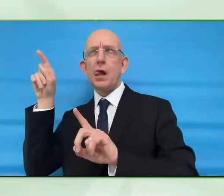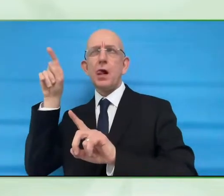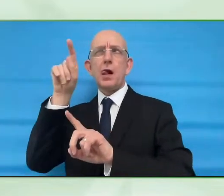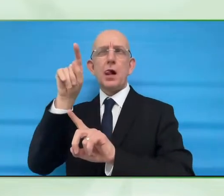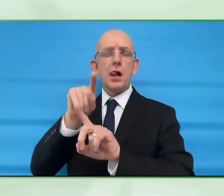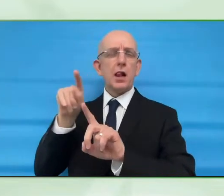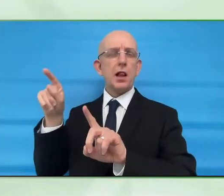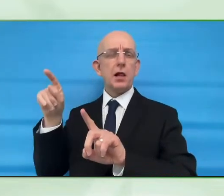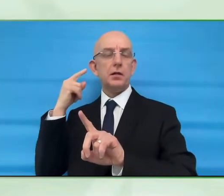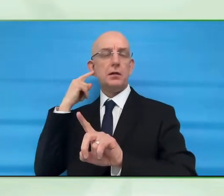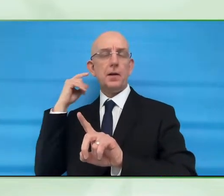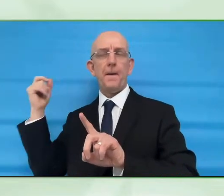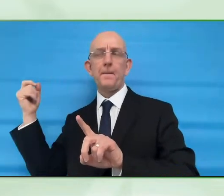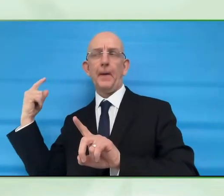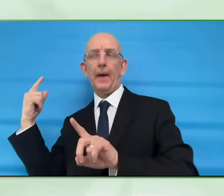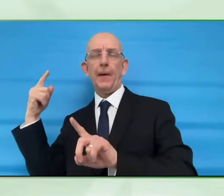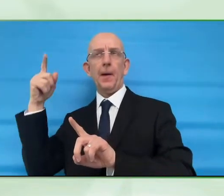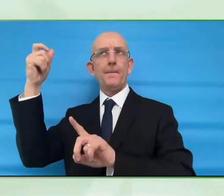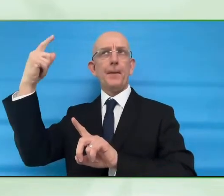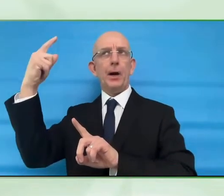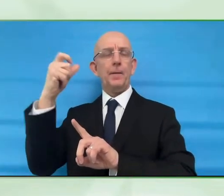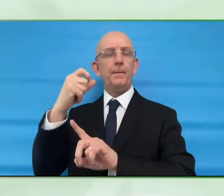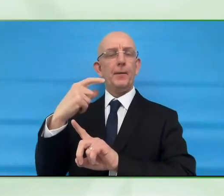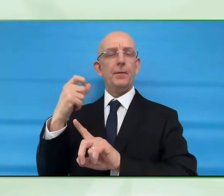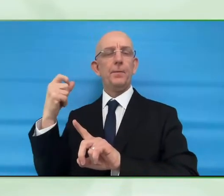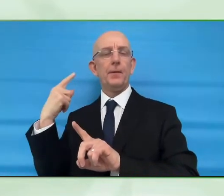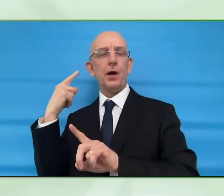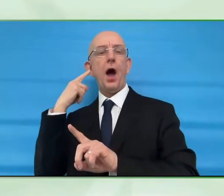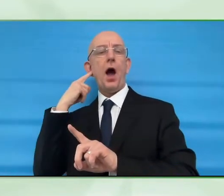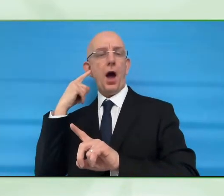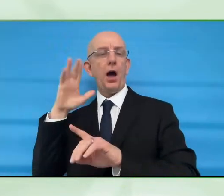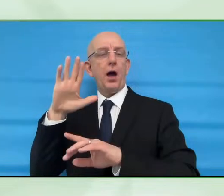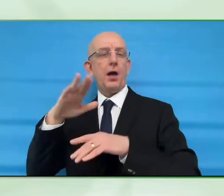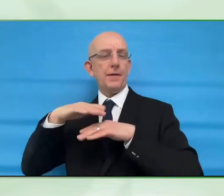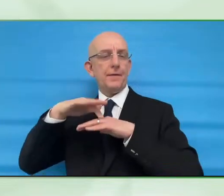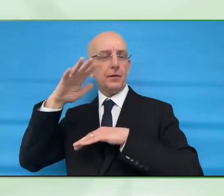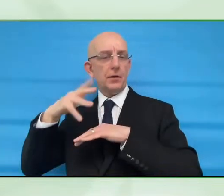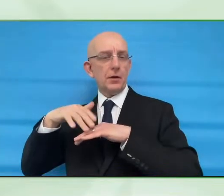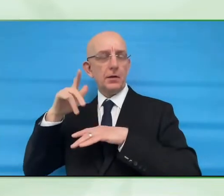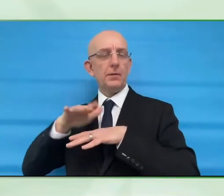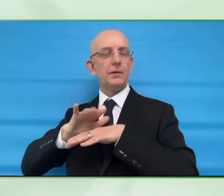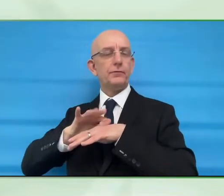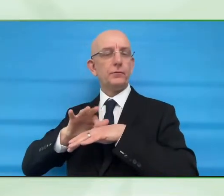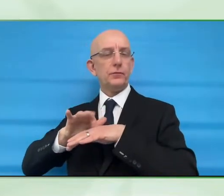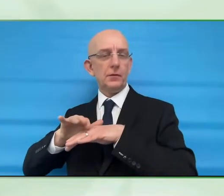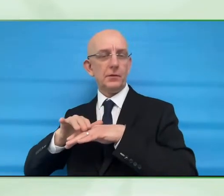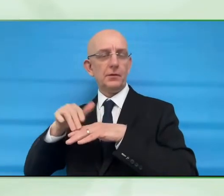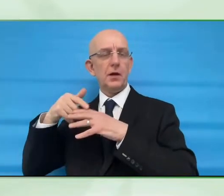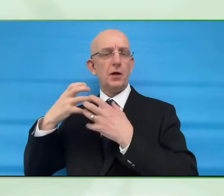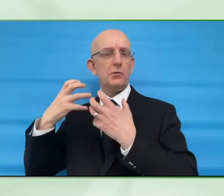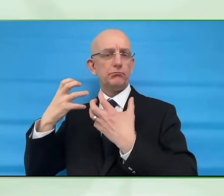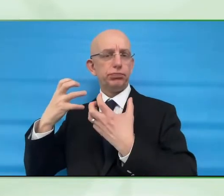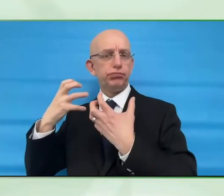It seems that you need to be trained both science and active discipline in order to use the.